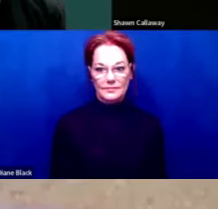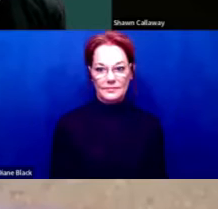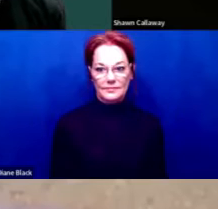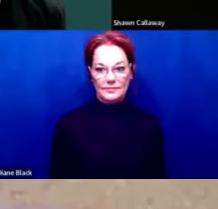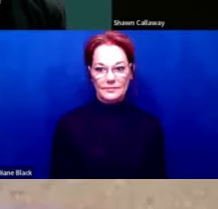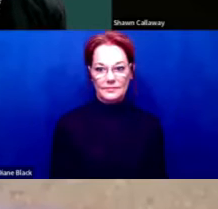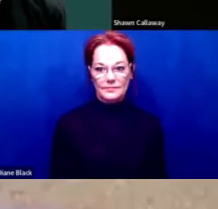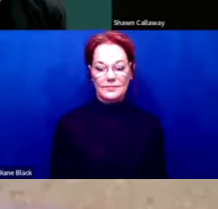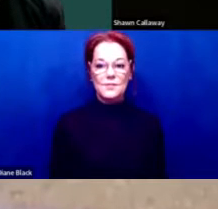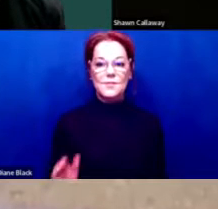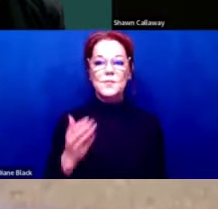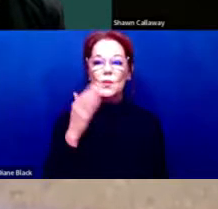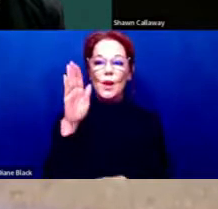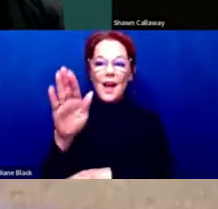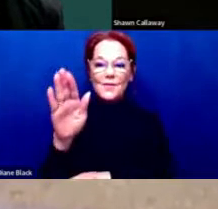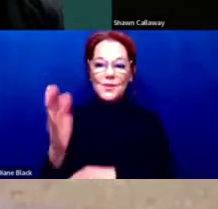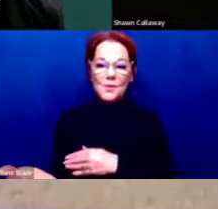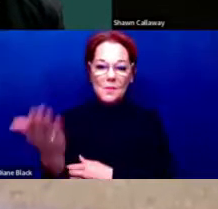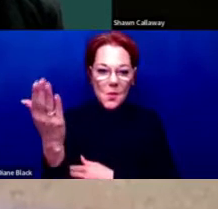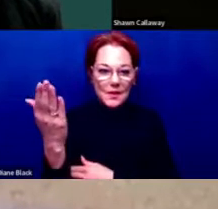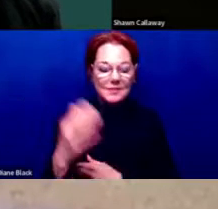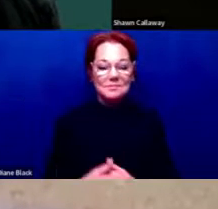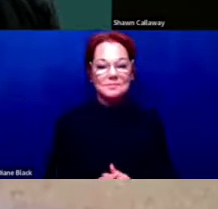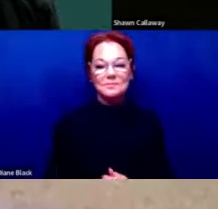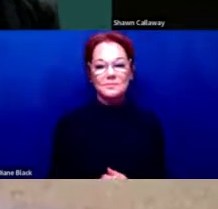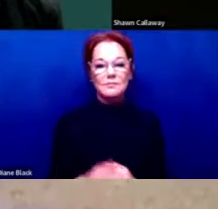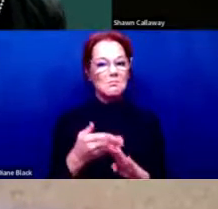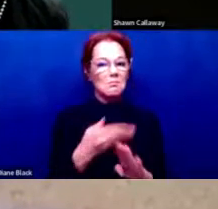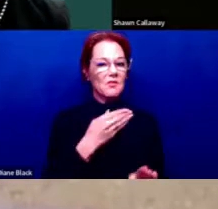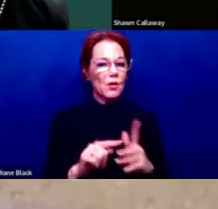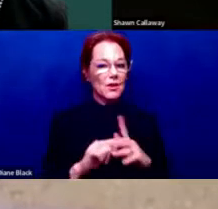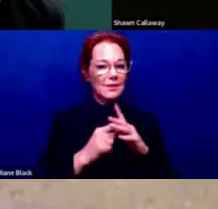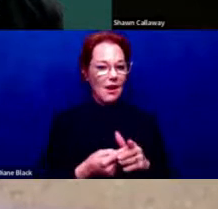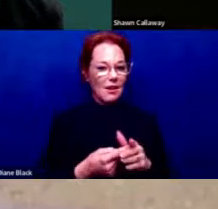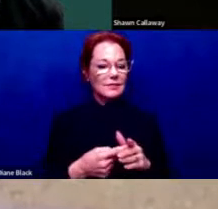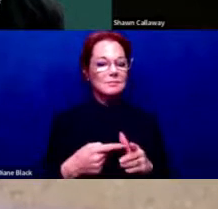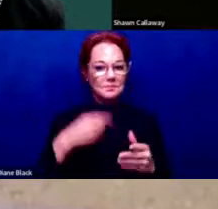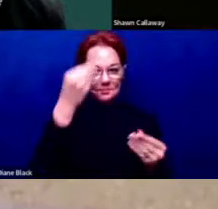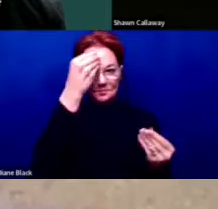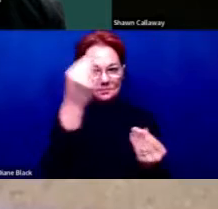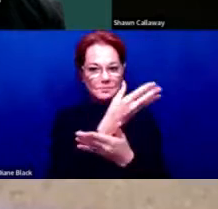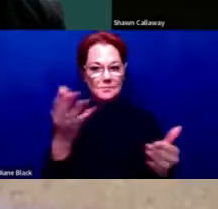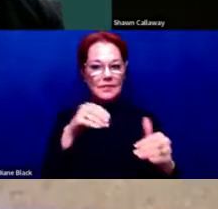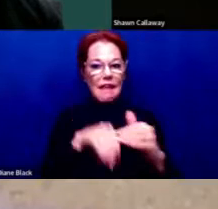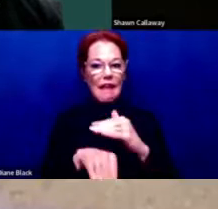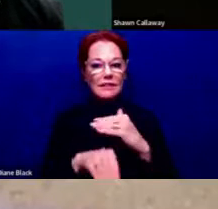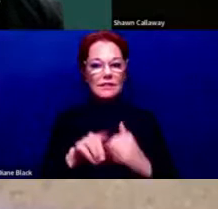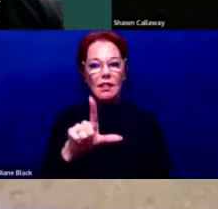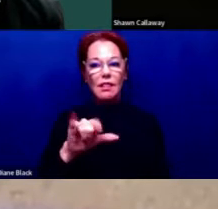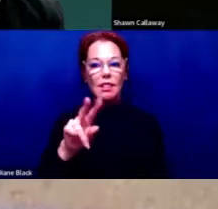Terry Camacho-Gonsalves: Good afternoon. Good morning when I started this buenos dias, and before I start I want to let people know how to access the live Spanish interpretation.